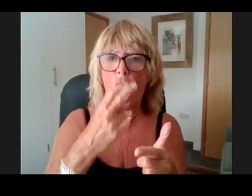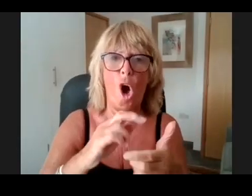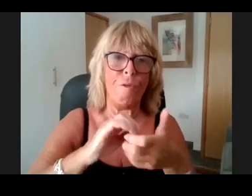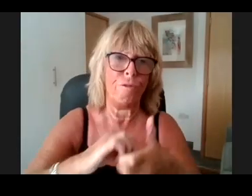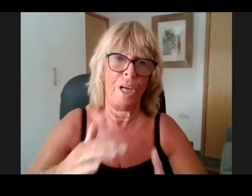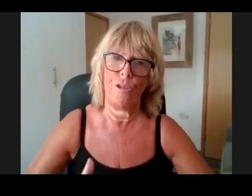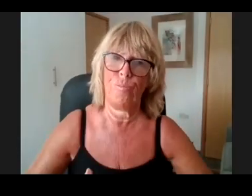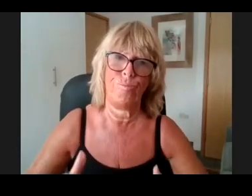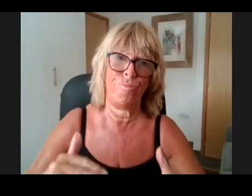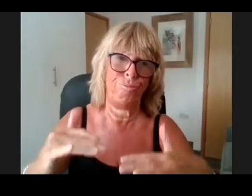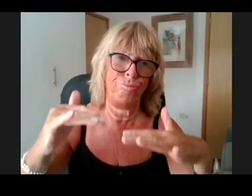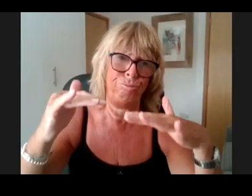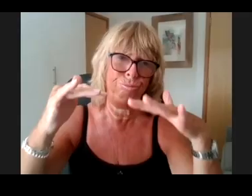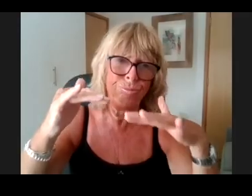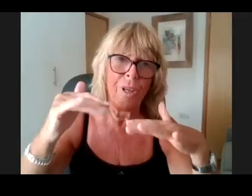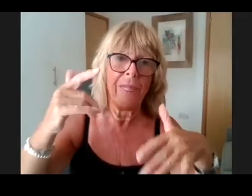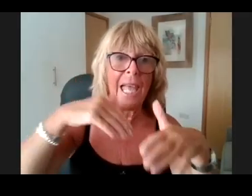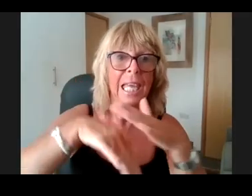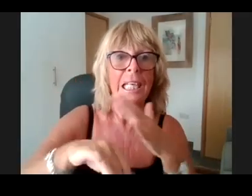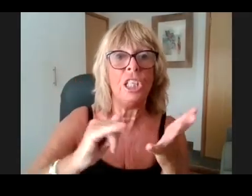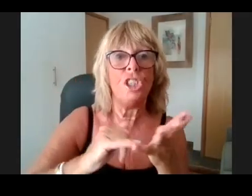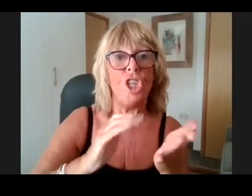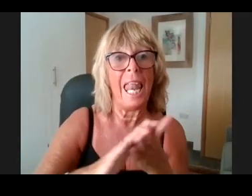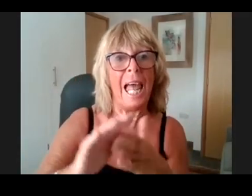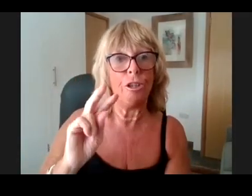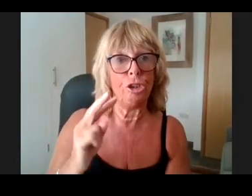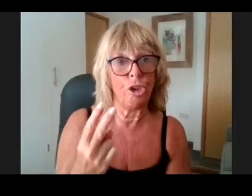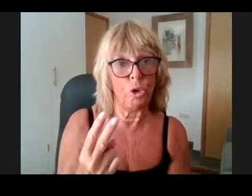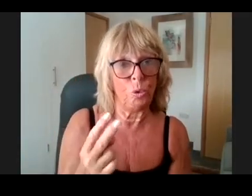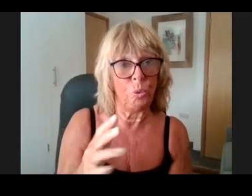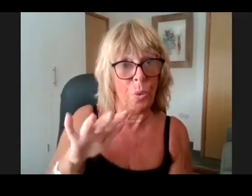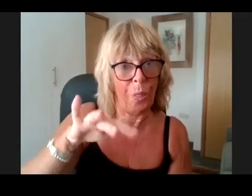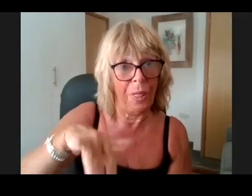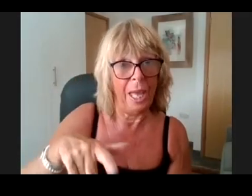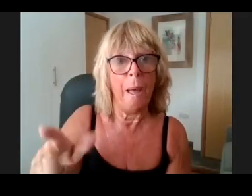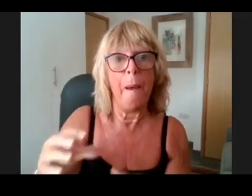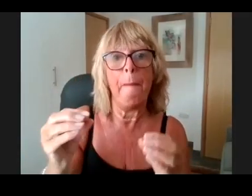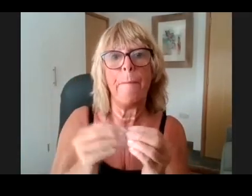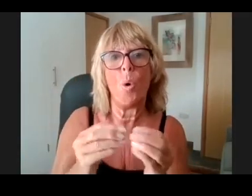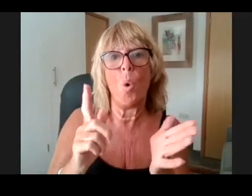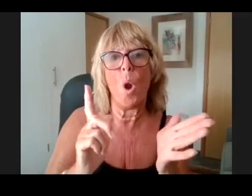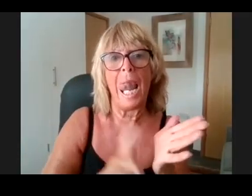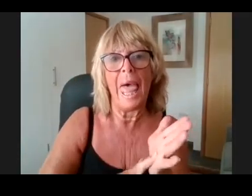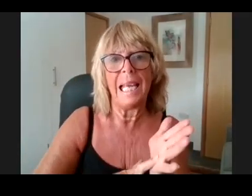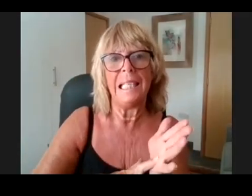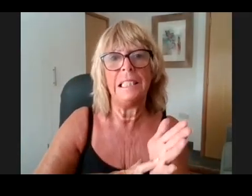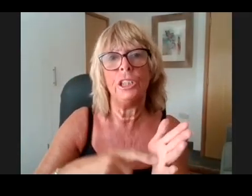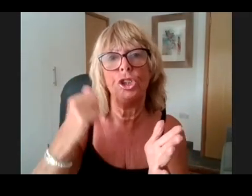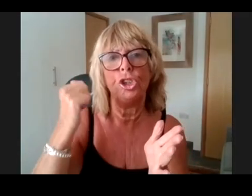were also in Shallal 2 and that's at the Borlase Smart Room Porthmeor